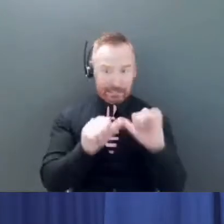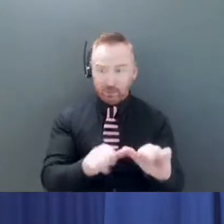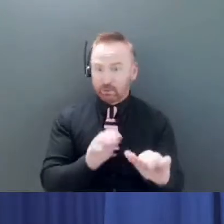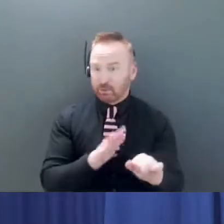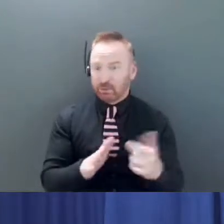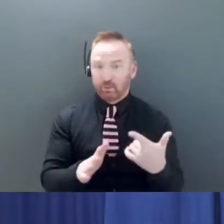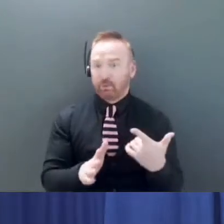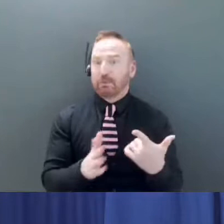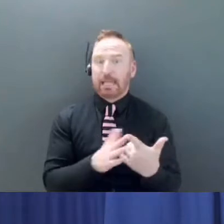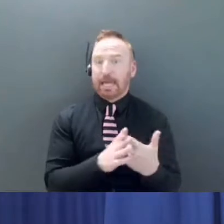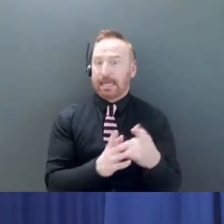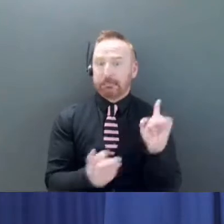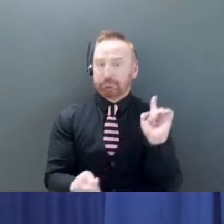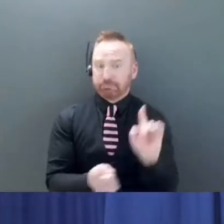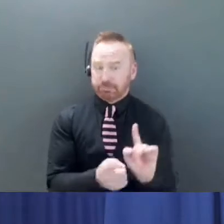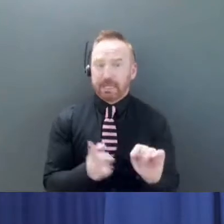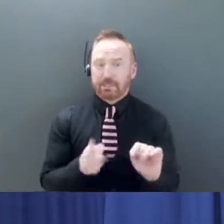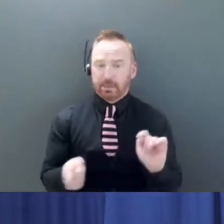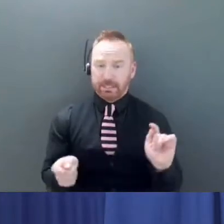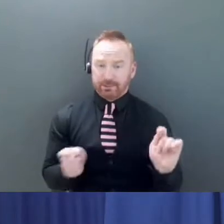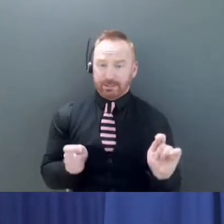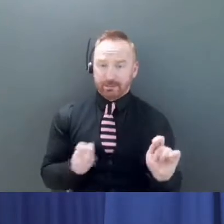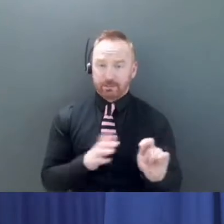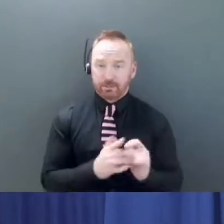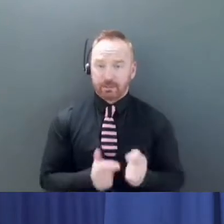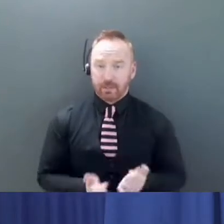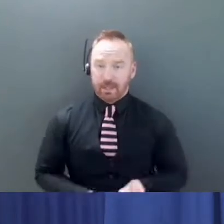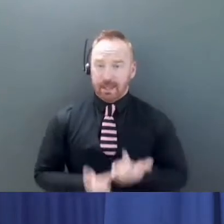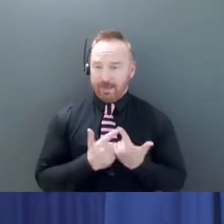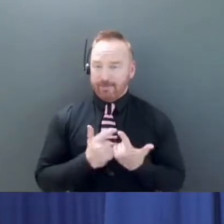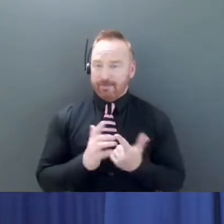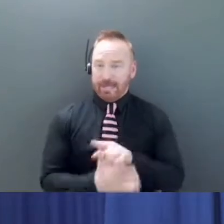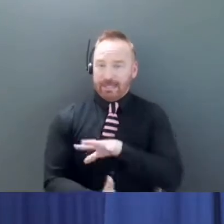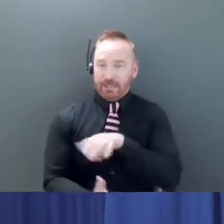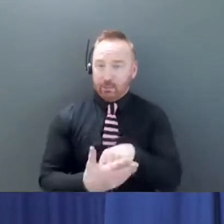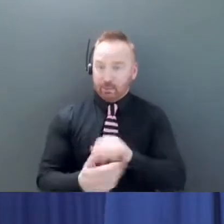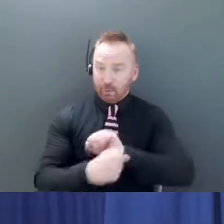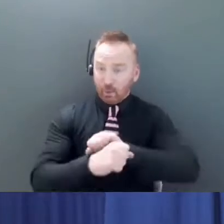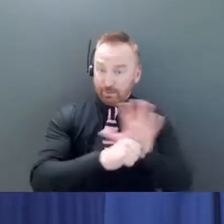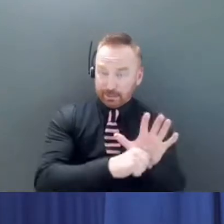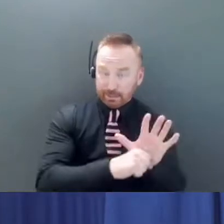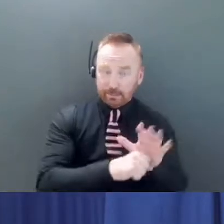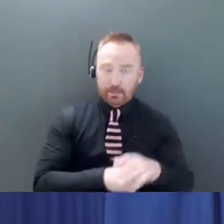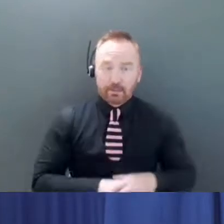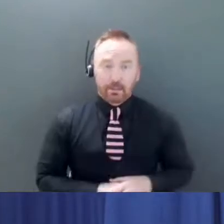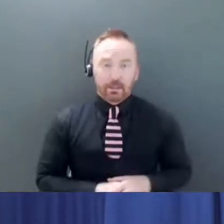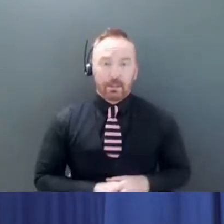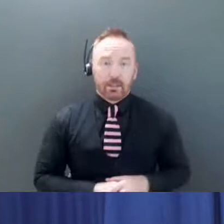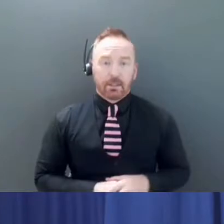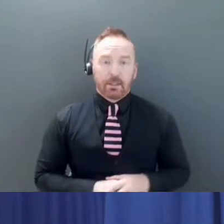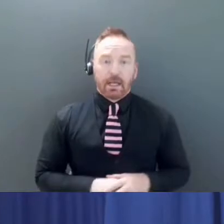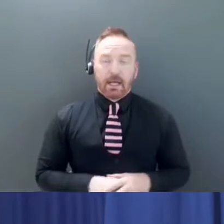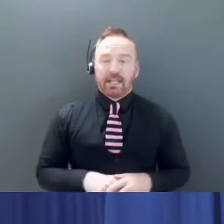So we need to really carry that on and ininstruct our children